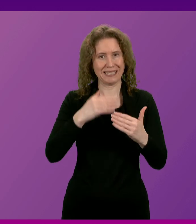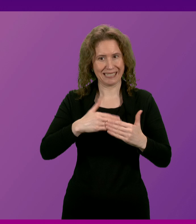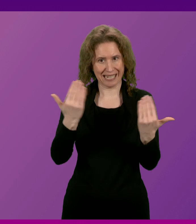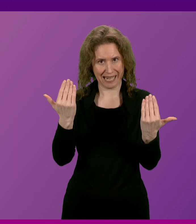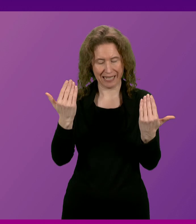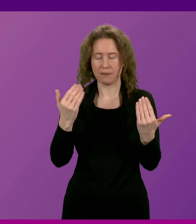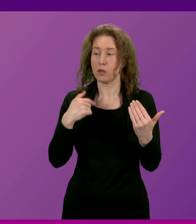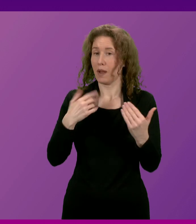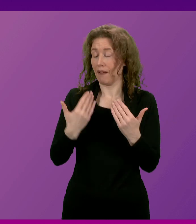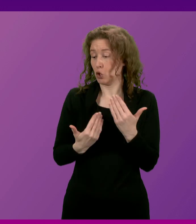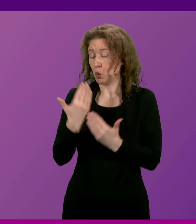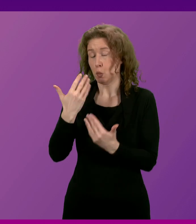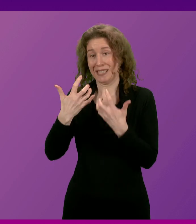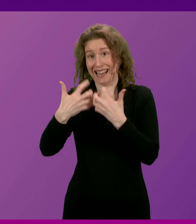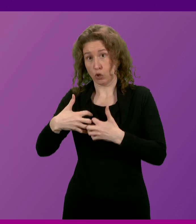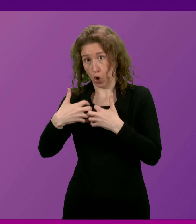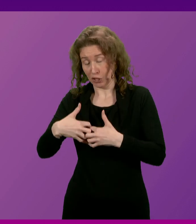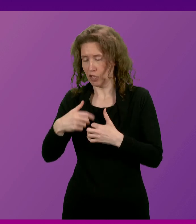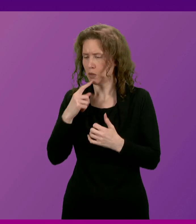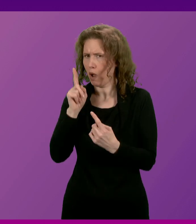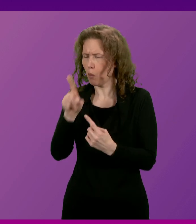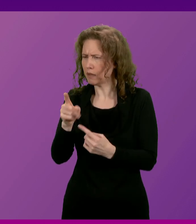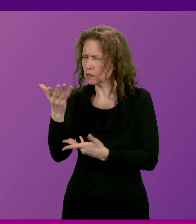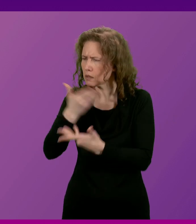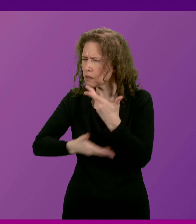technology event, at which I heard at first hand about the difference that technology can